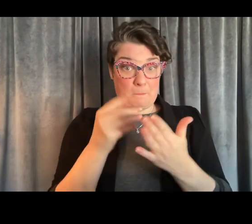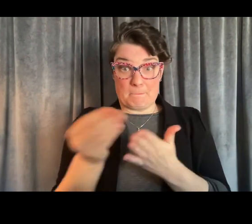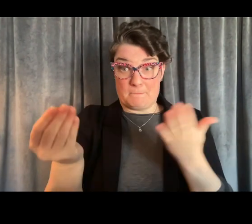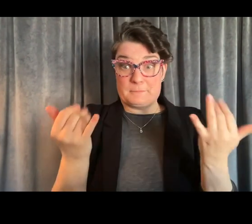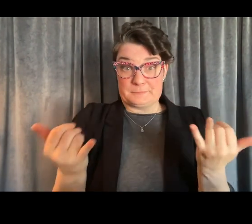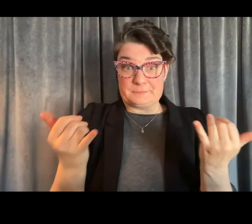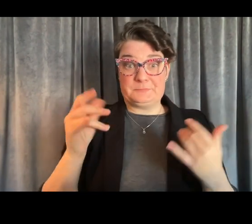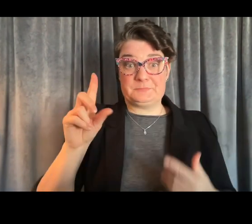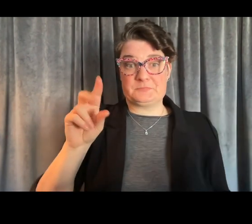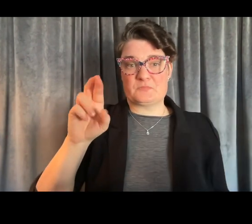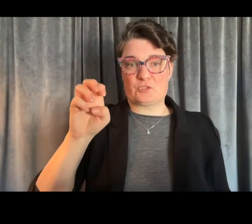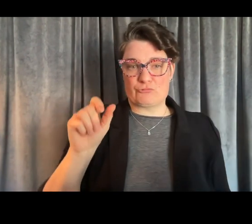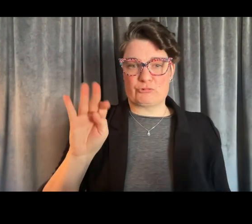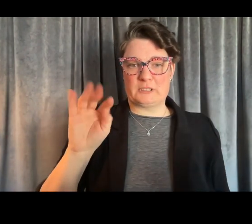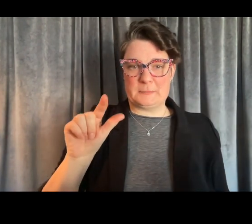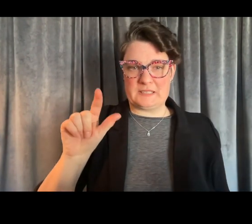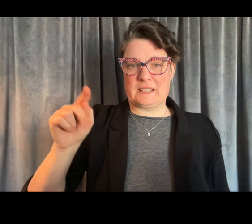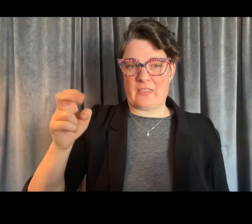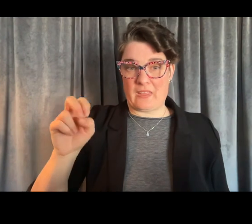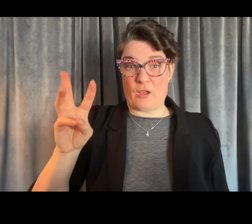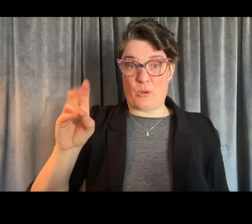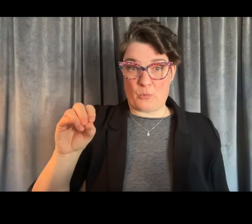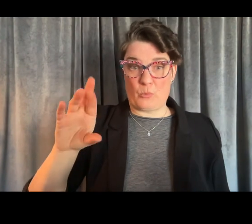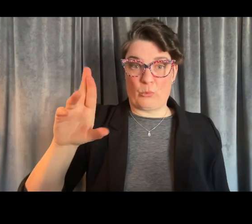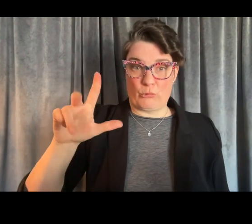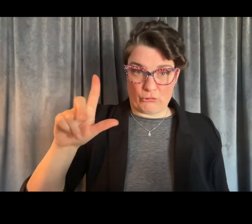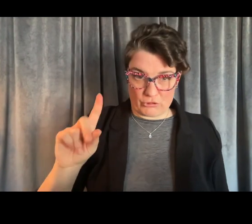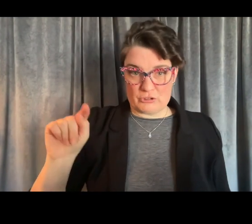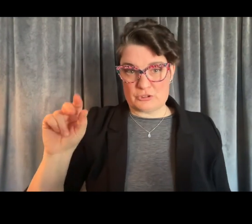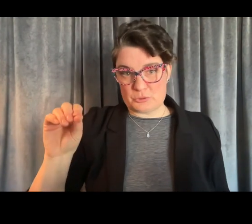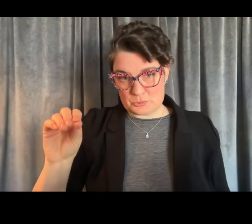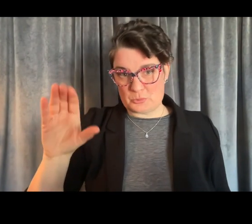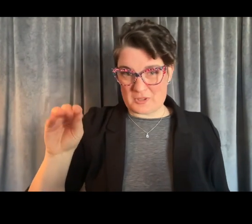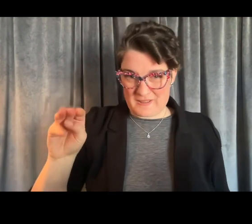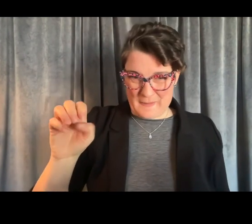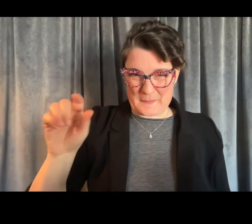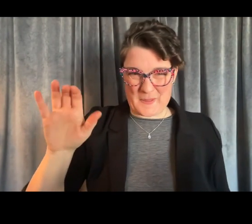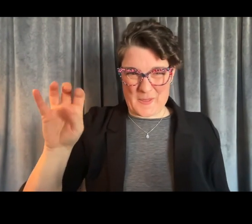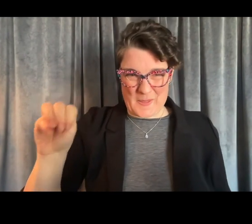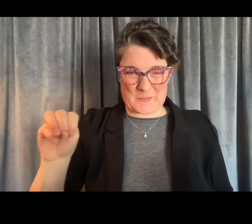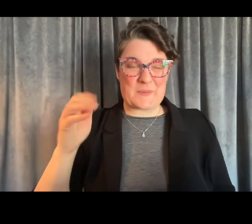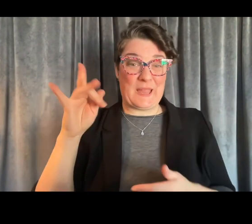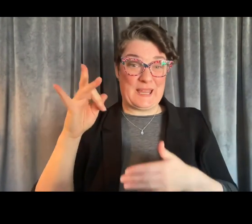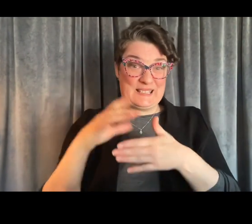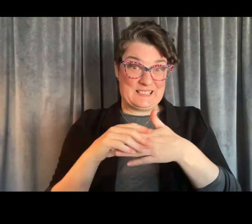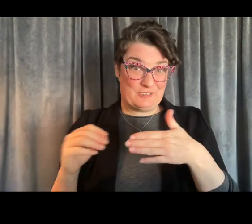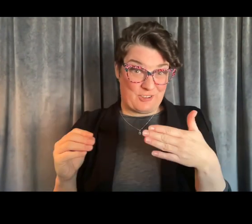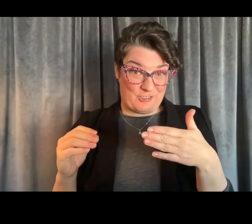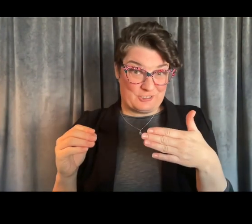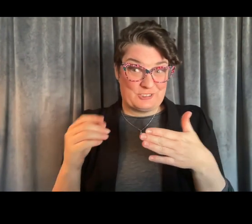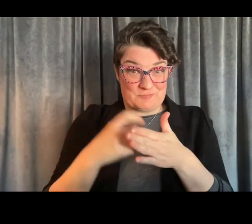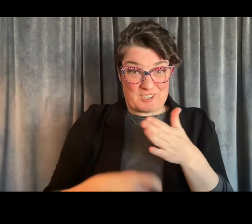It's currently on sale for $18 while supplies last, which is less than half the original price.